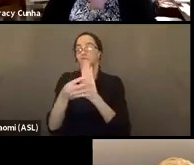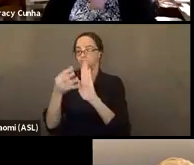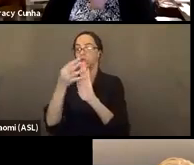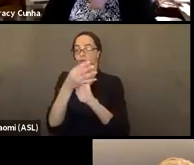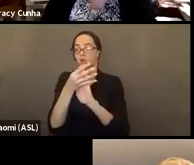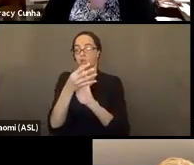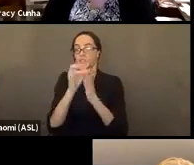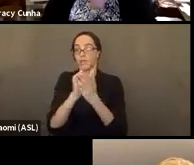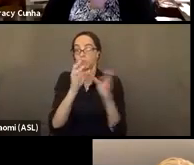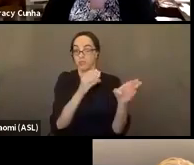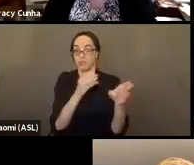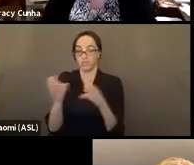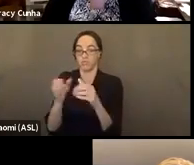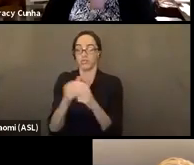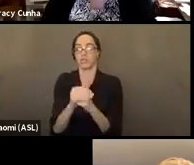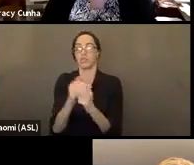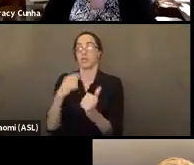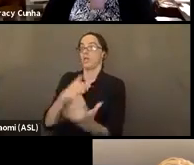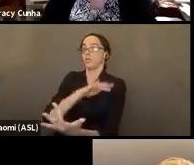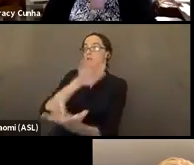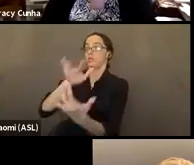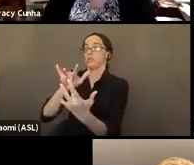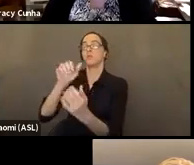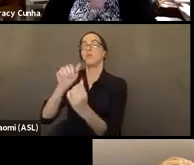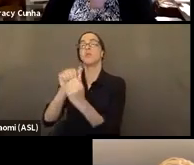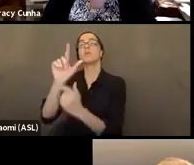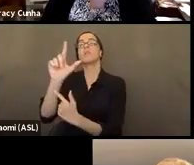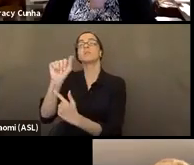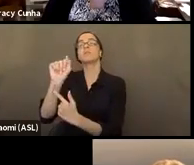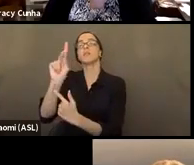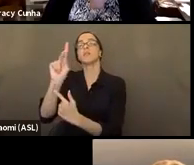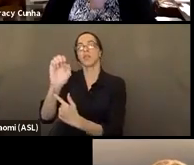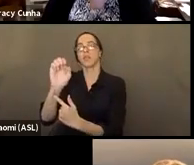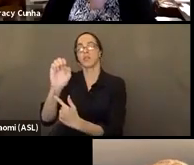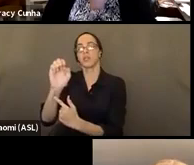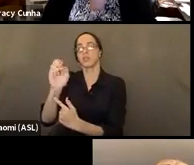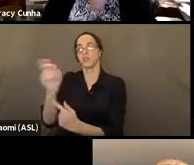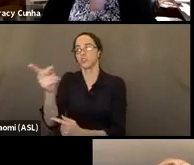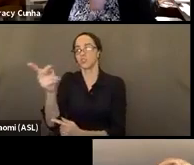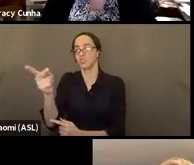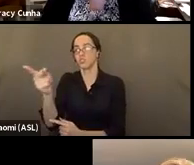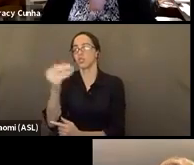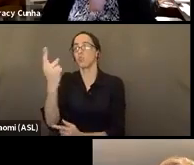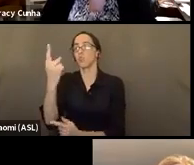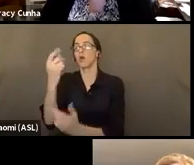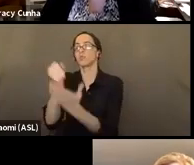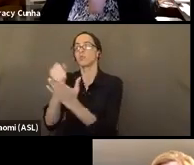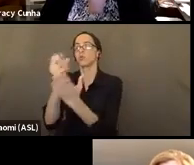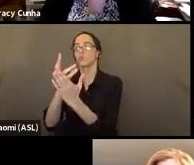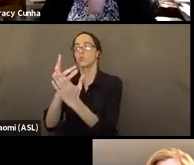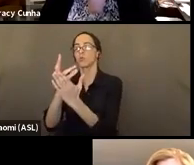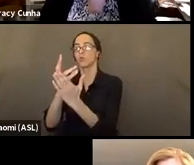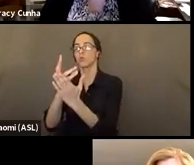and one of our social workers met at the ladies house lake brought the yeti generator generator